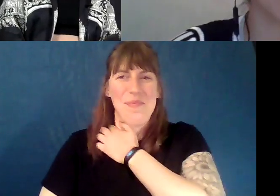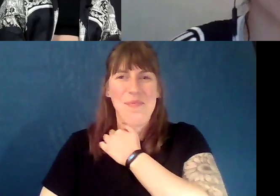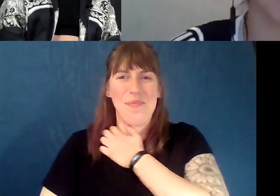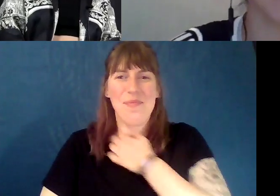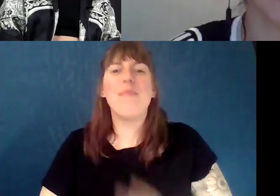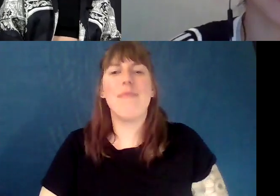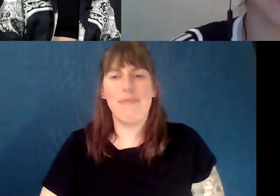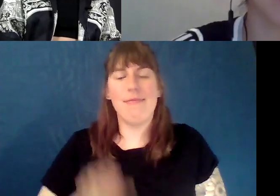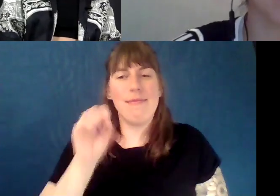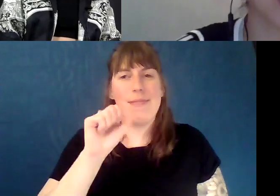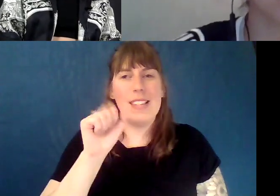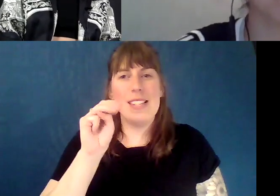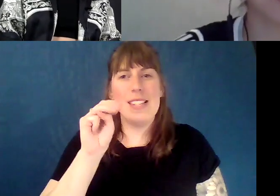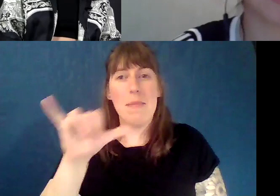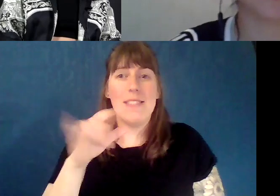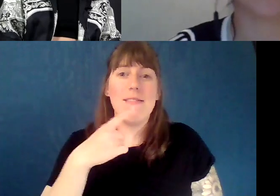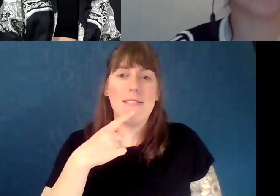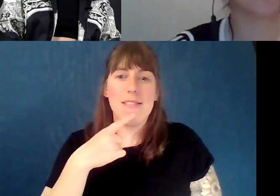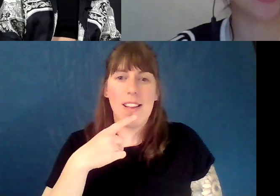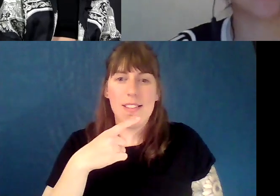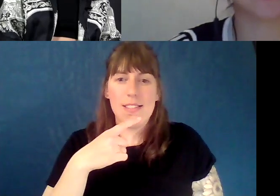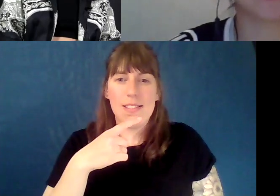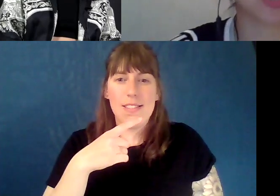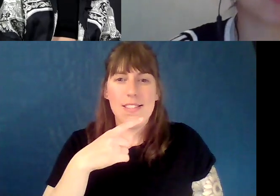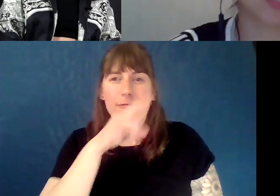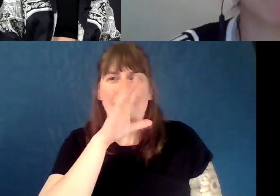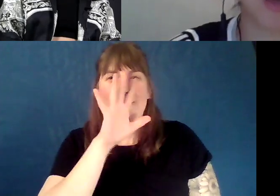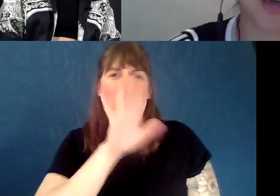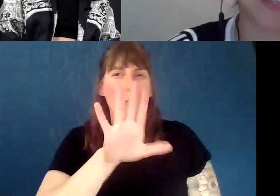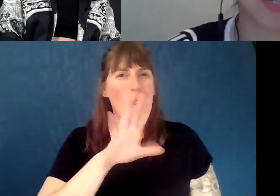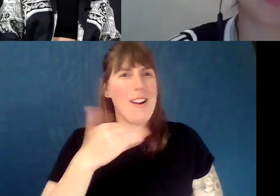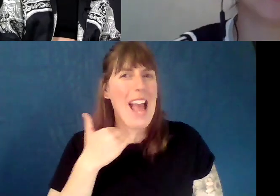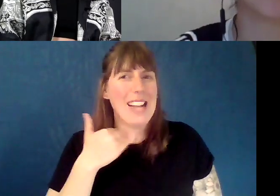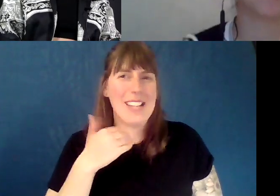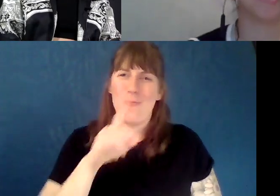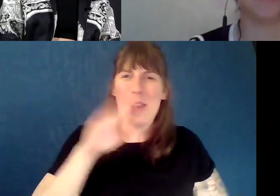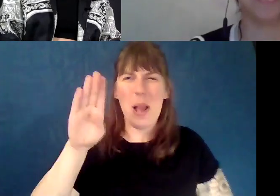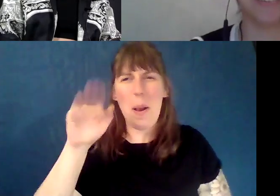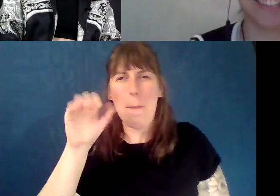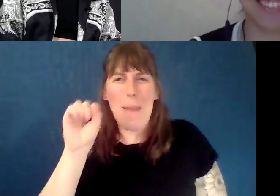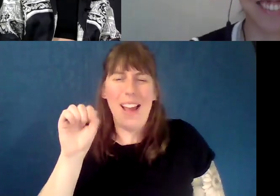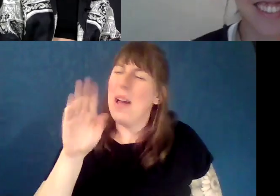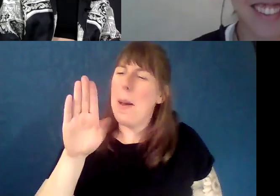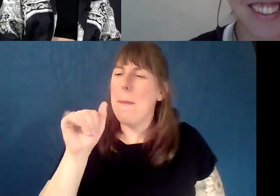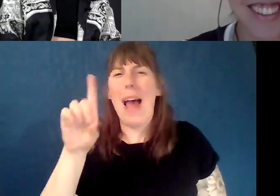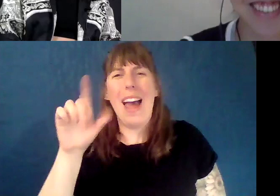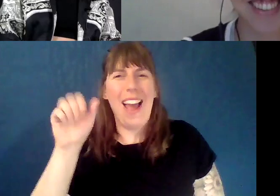Yeah, Sammy says that, "Nancy that your Taichung sound, your Taichung accent is actually really badass and trendy!" Nice.